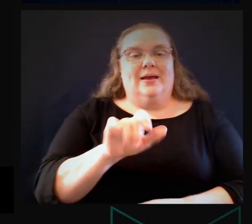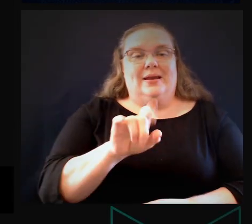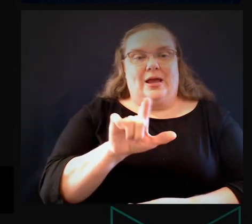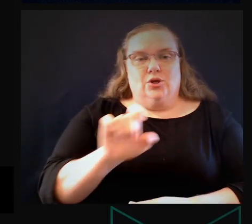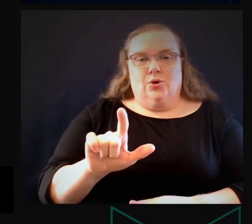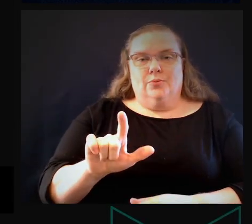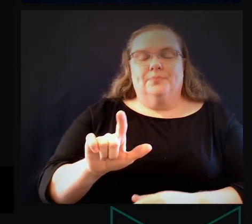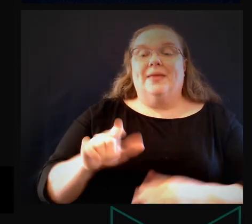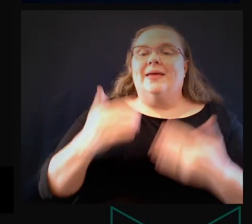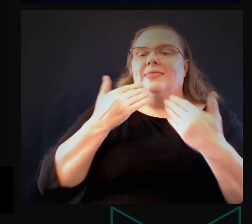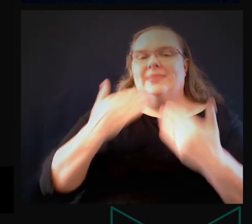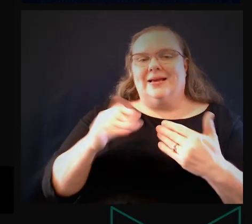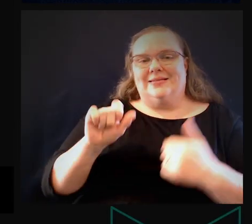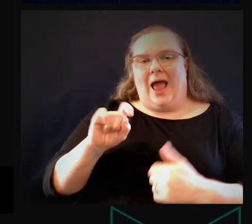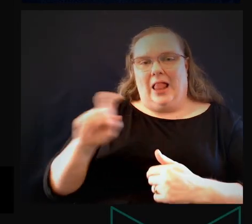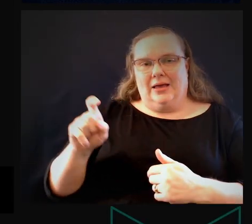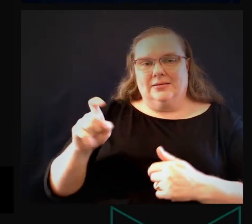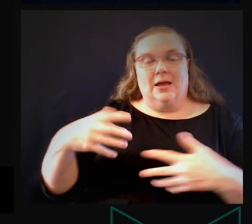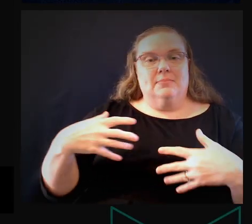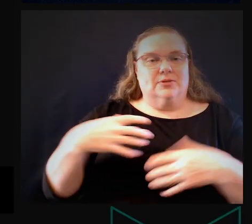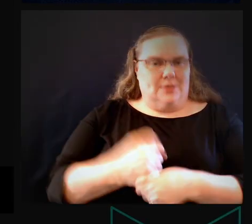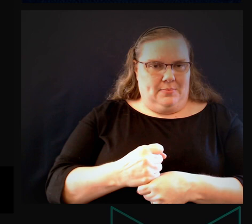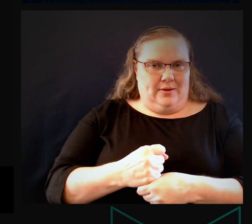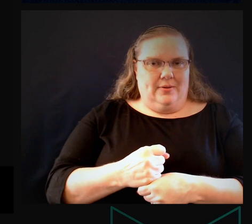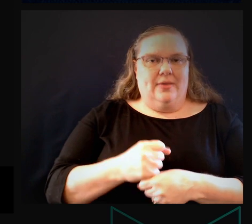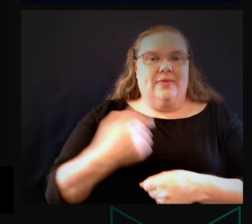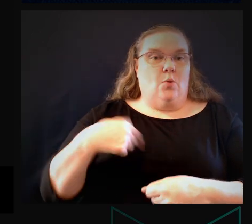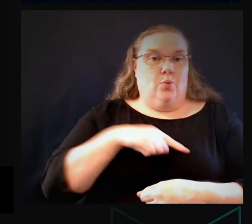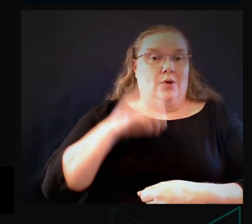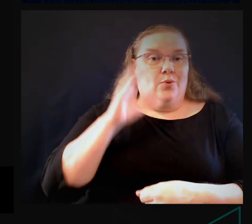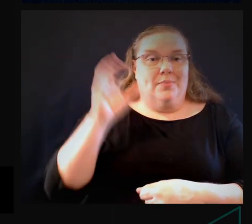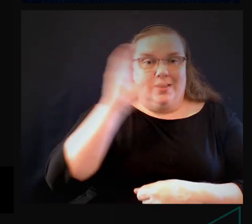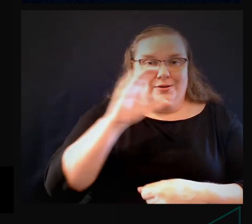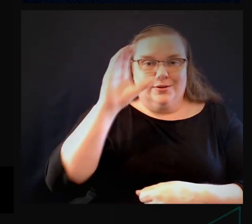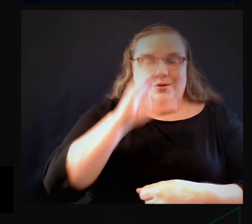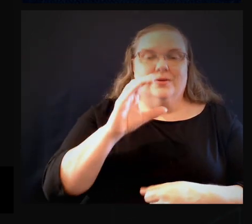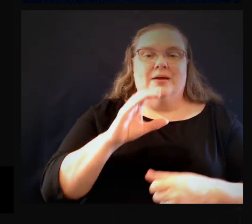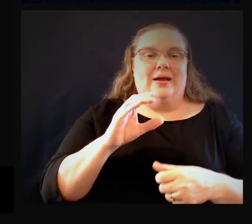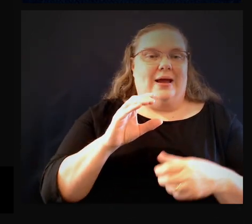I'll quickly summarize by saying that we'll be exploring tooling, case studies, and more general guidance